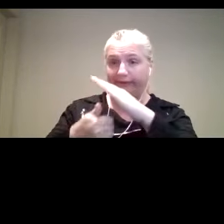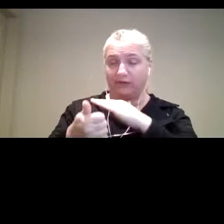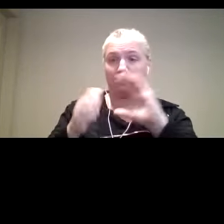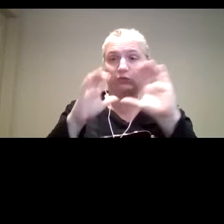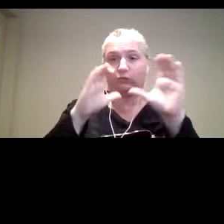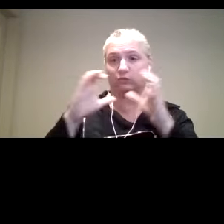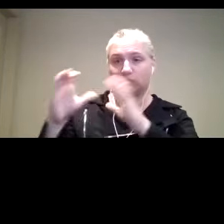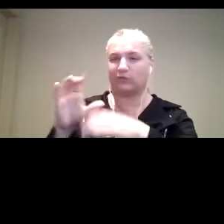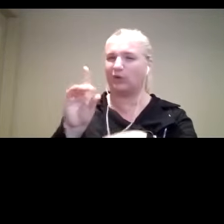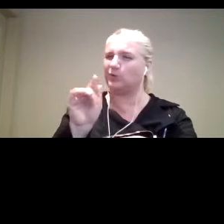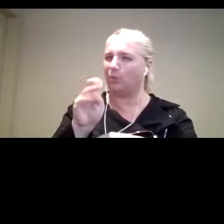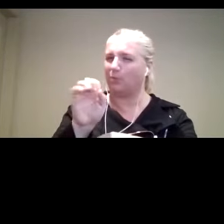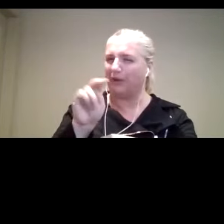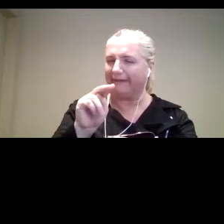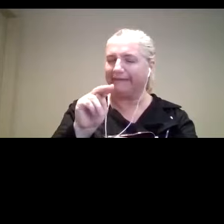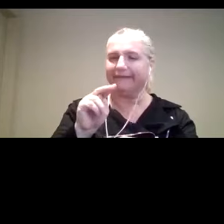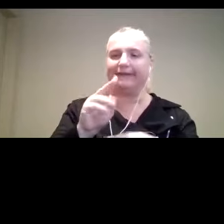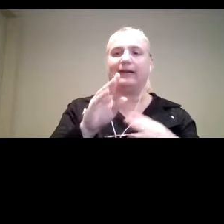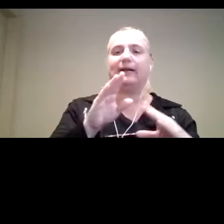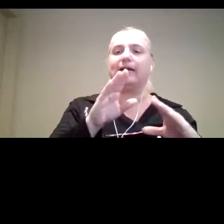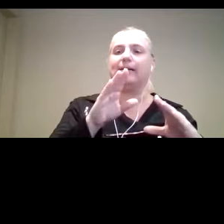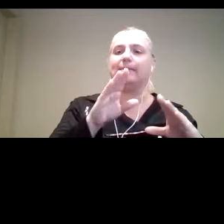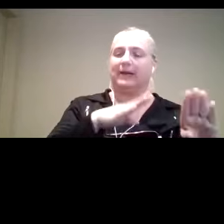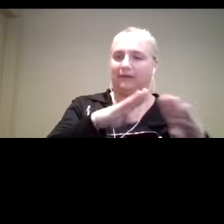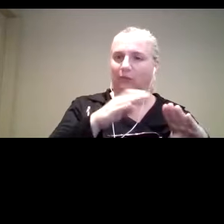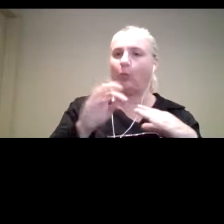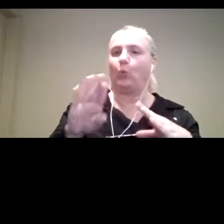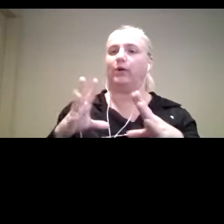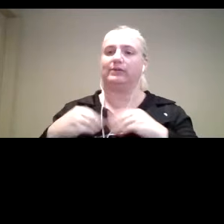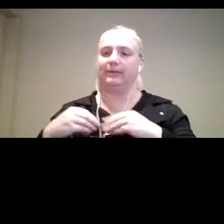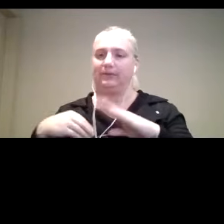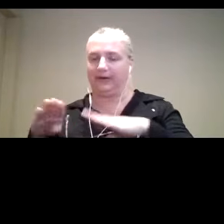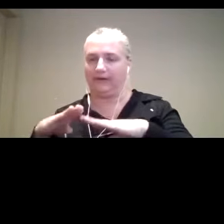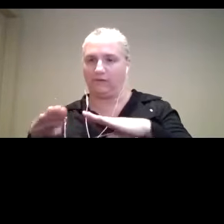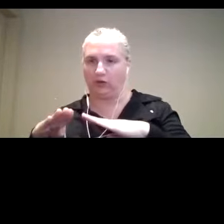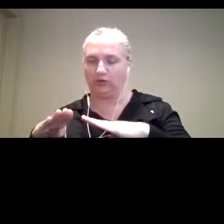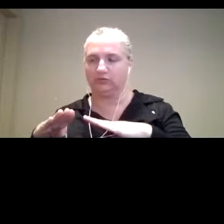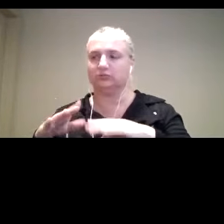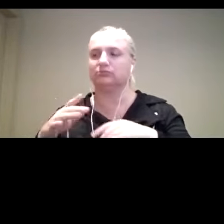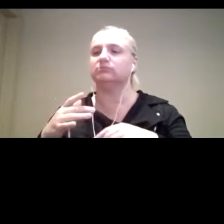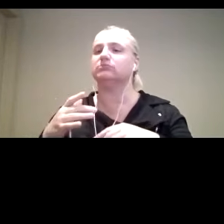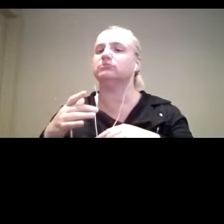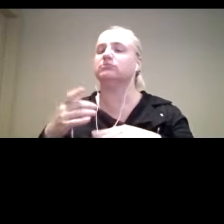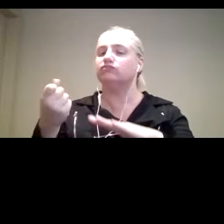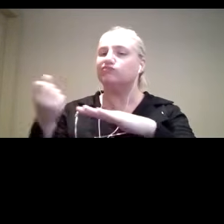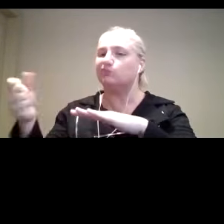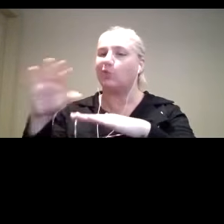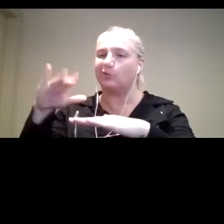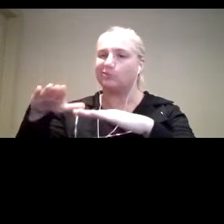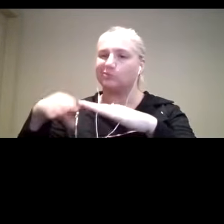of behavior or adaptive behavior and you are interested in participating in some academic research,